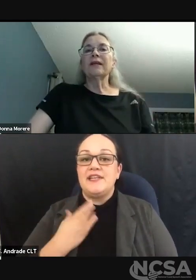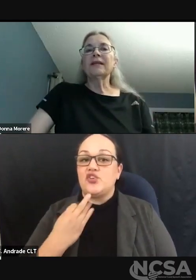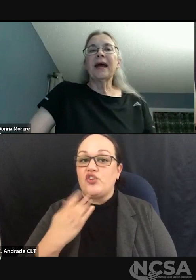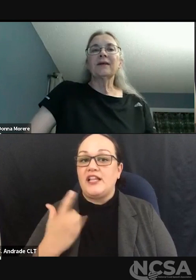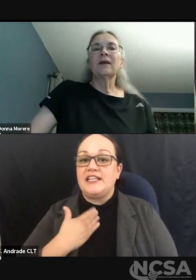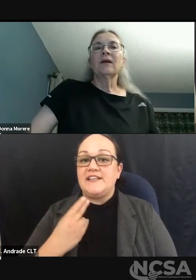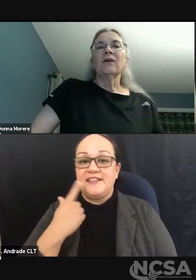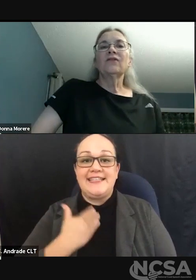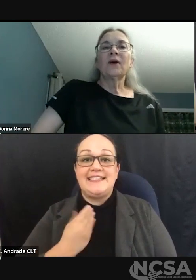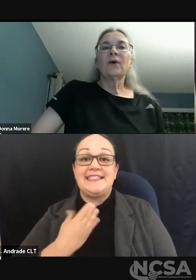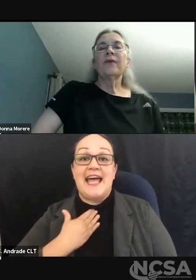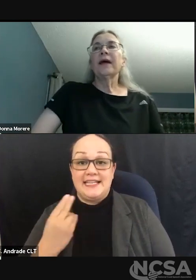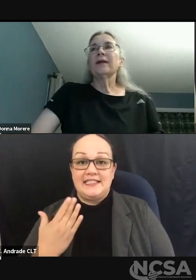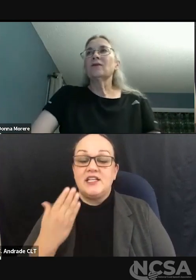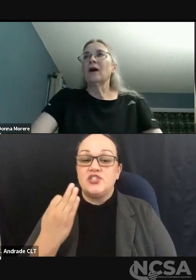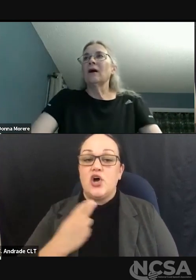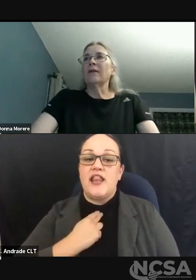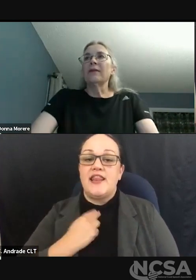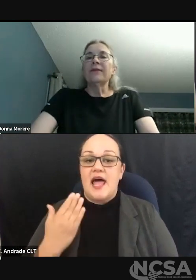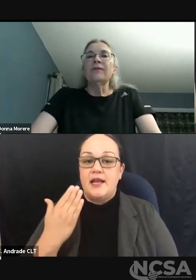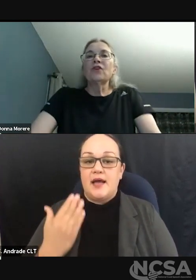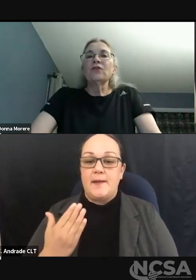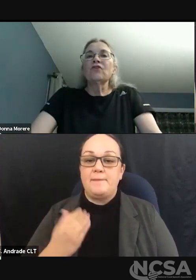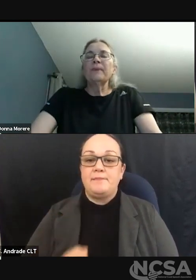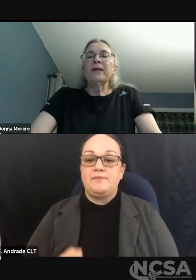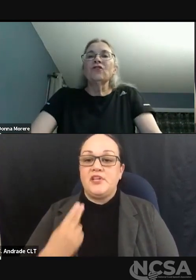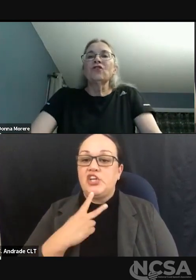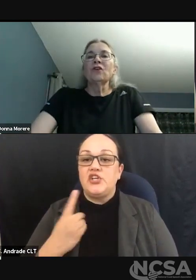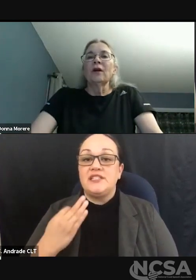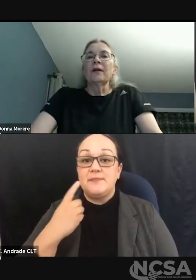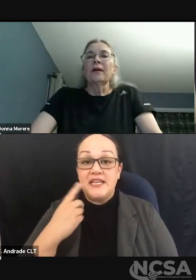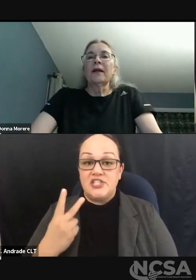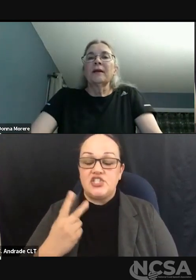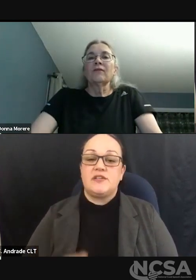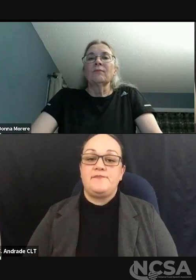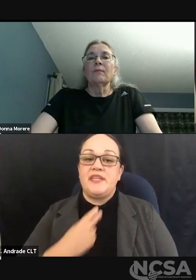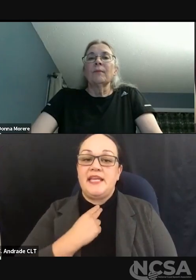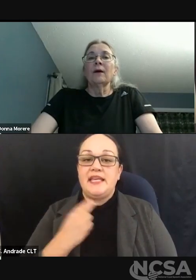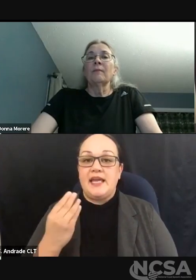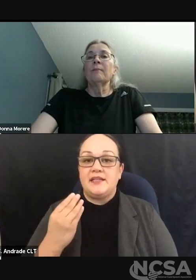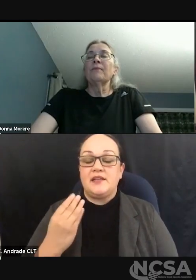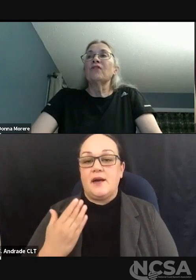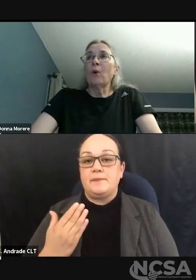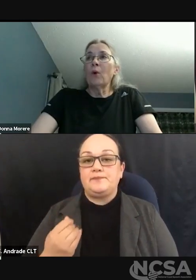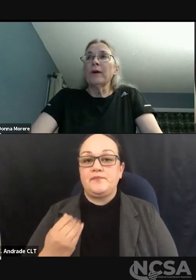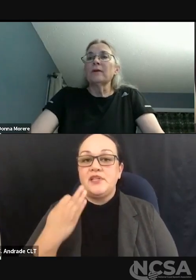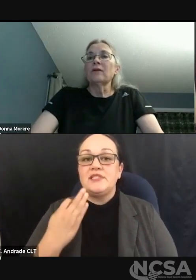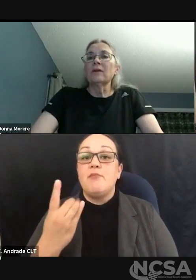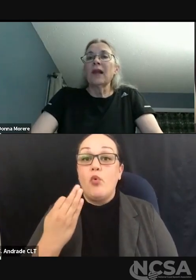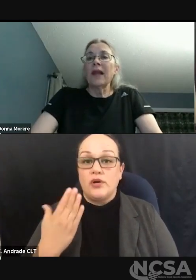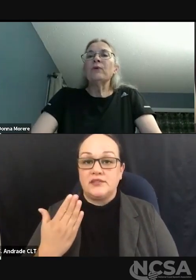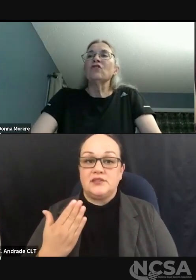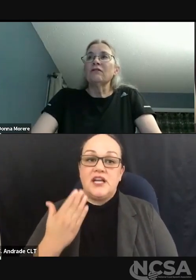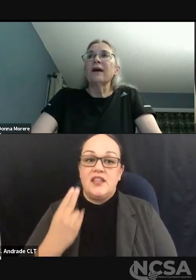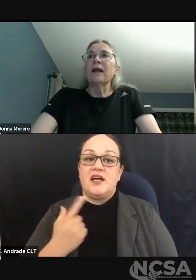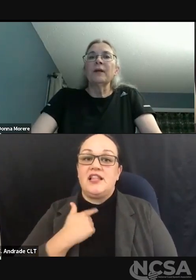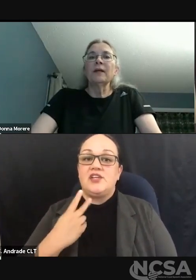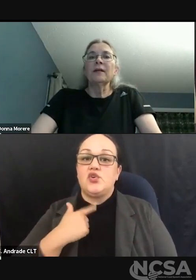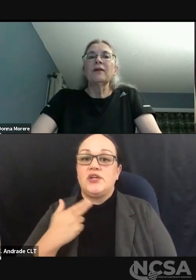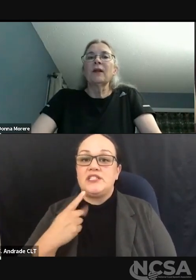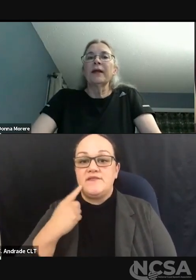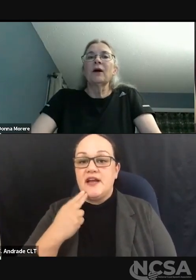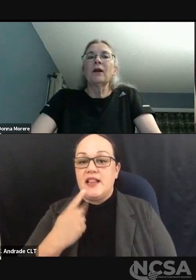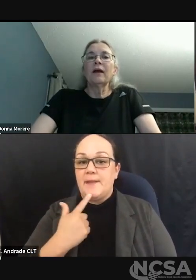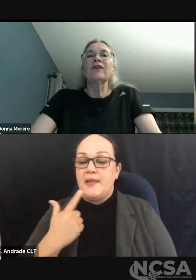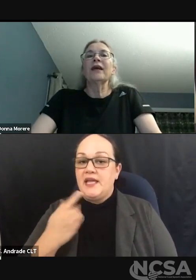so that Cued Speech can support language development in kids with Landau-Kleffner